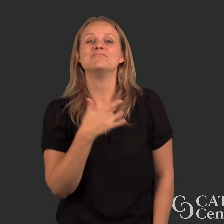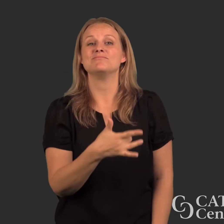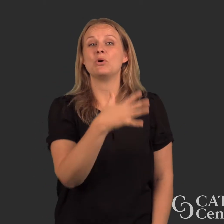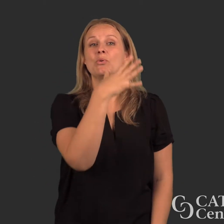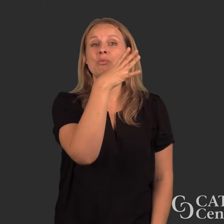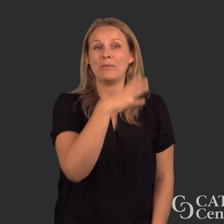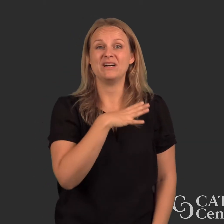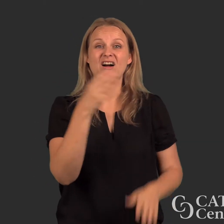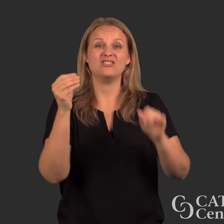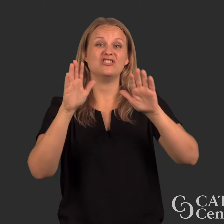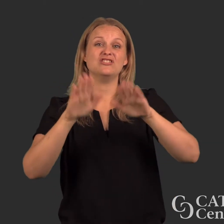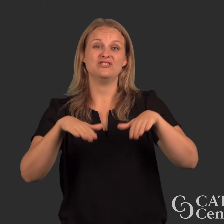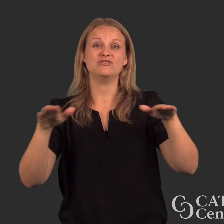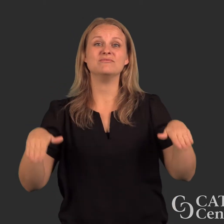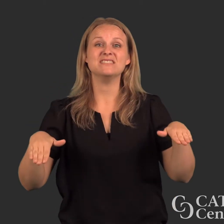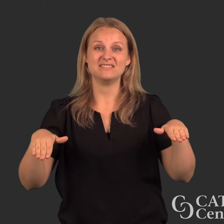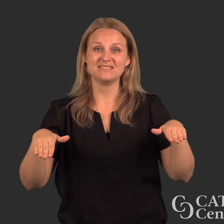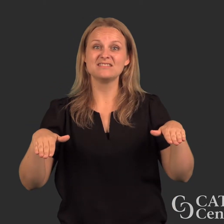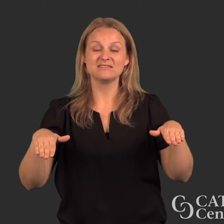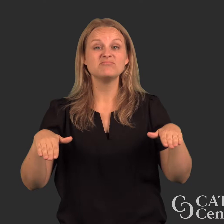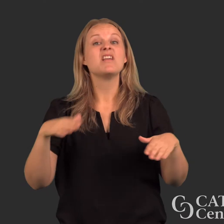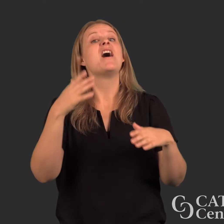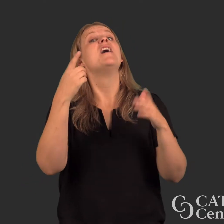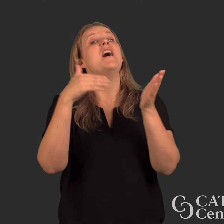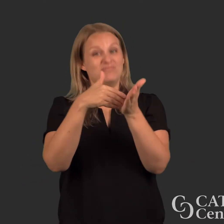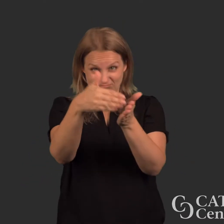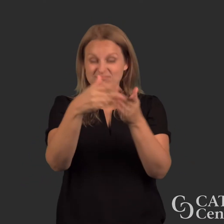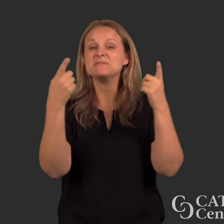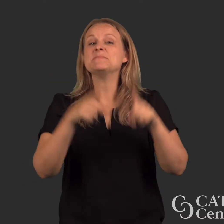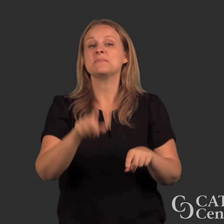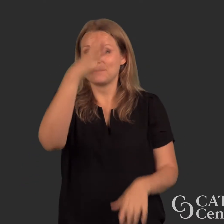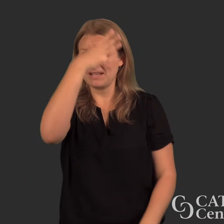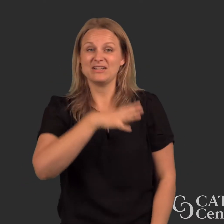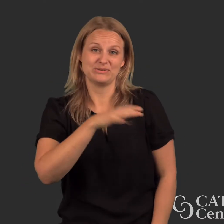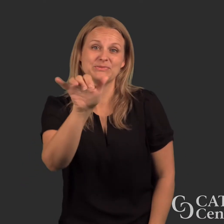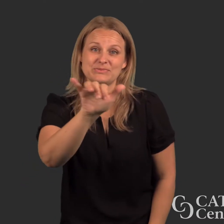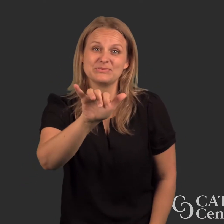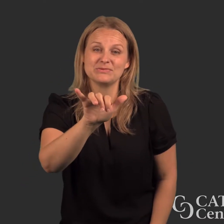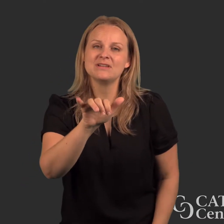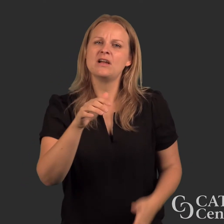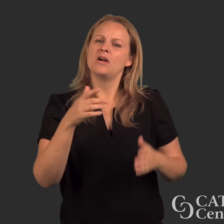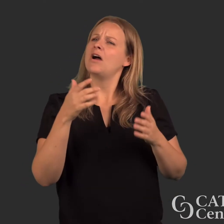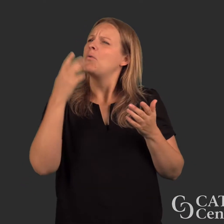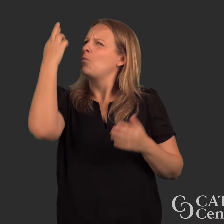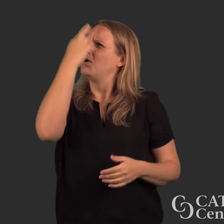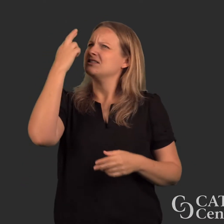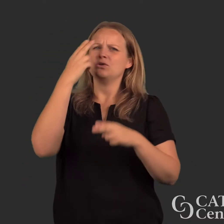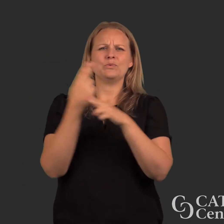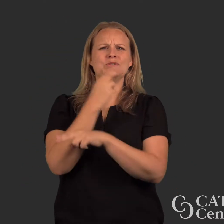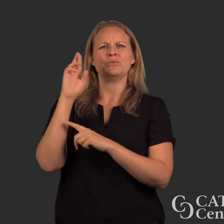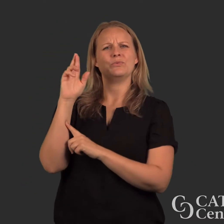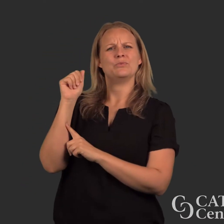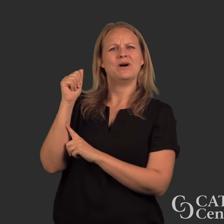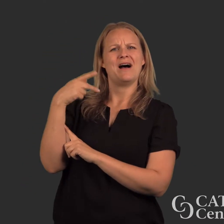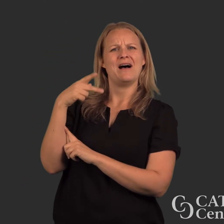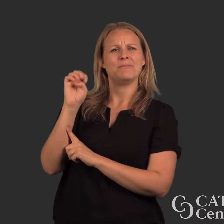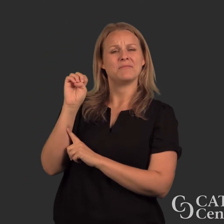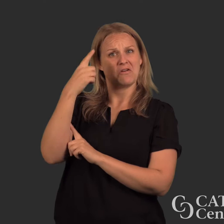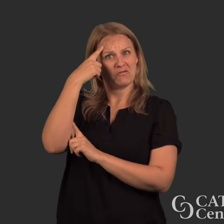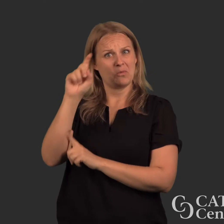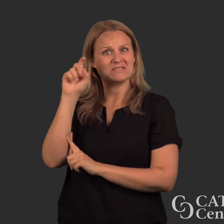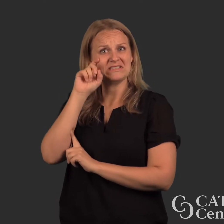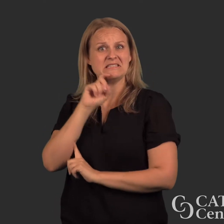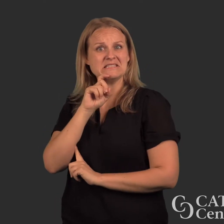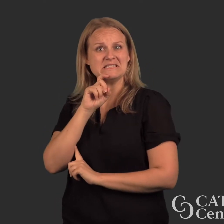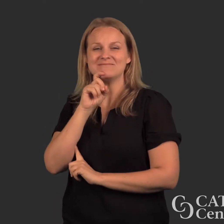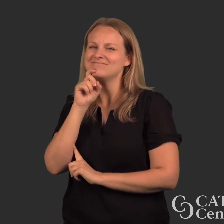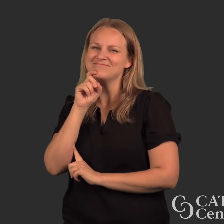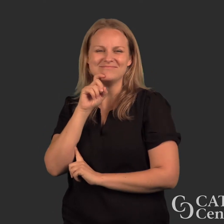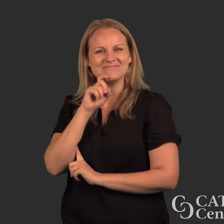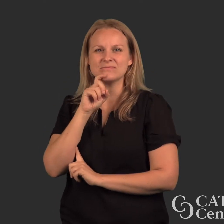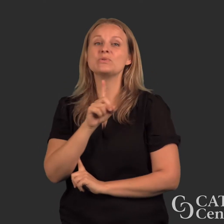at women and children, sometimes men. In this instance, rape is not used for sexual pleasure,